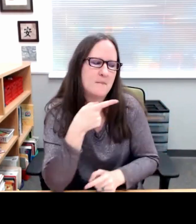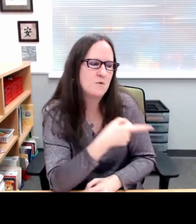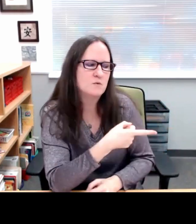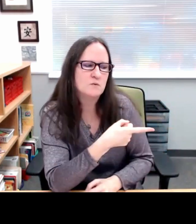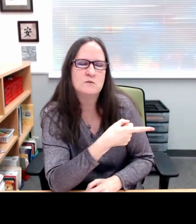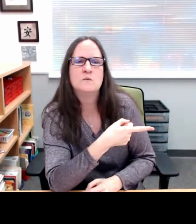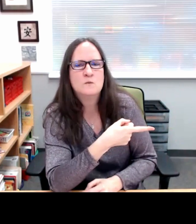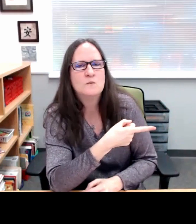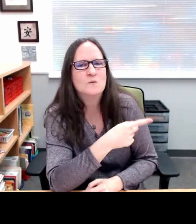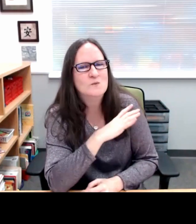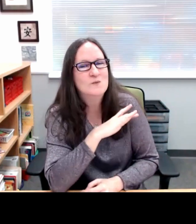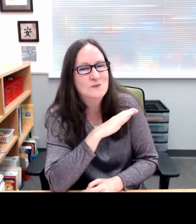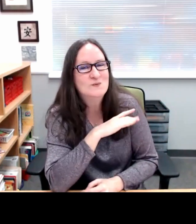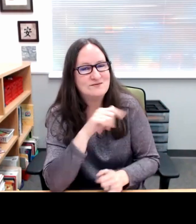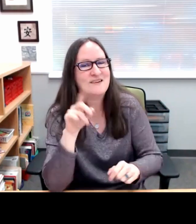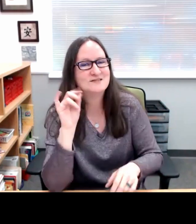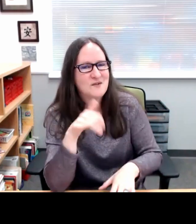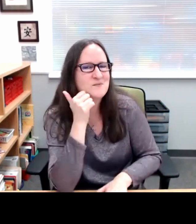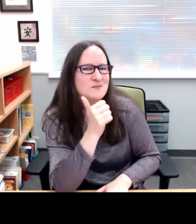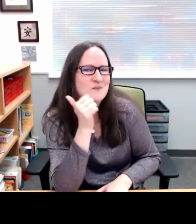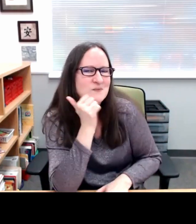one for each finger on your hand, talk about things that